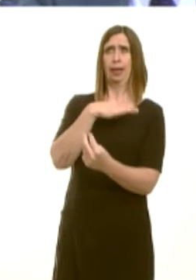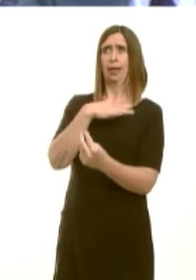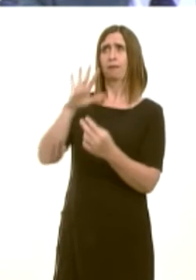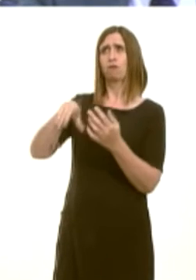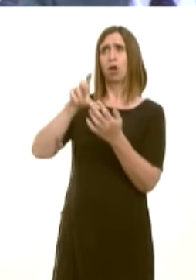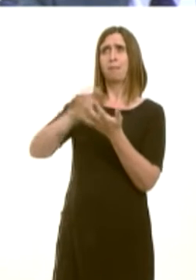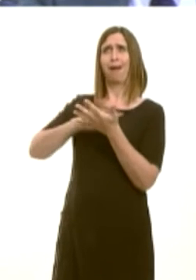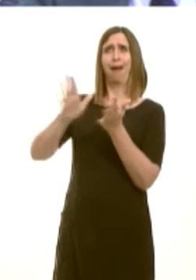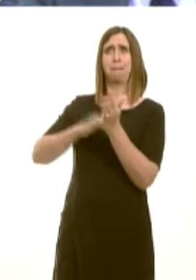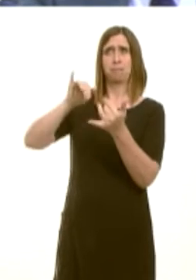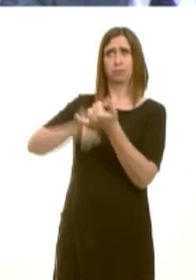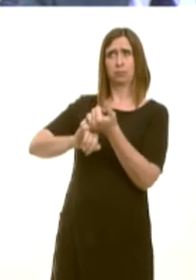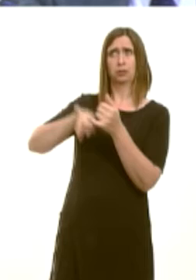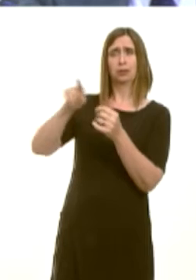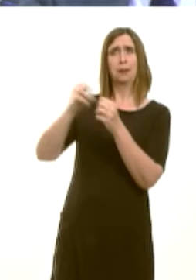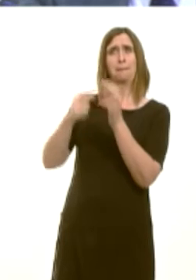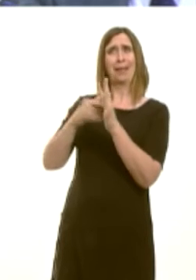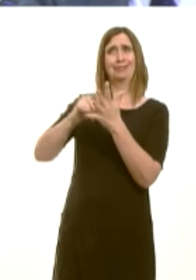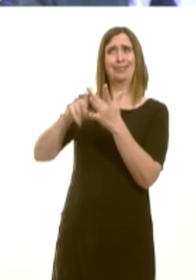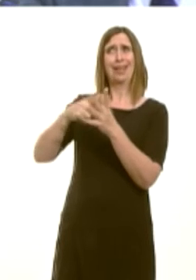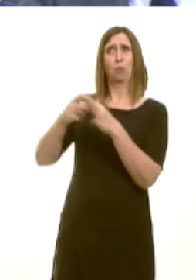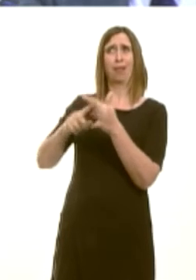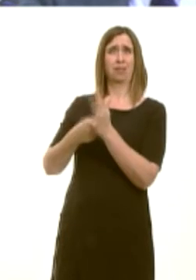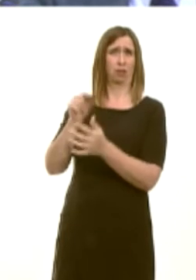service in the Betsi Cadwaladr University Local Health Board. What action is your Government